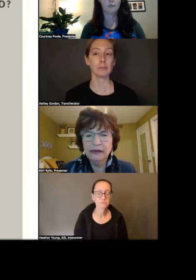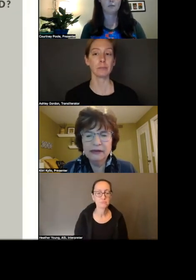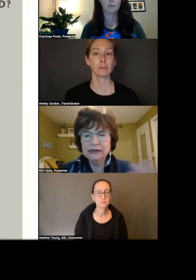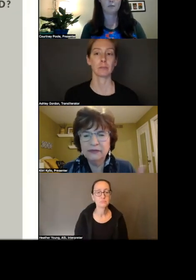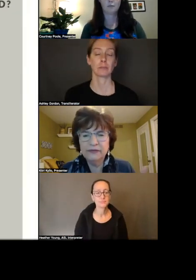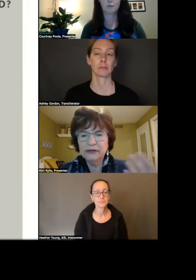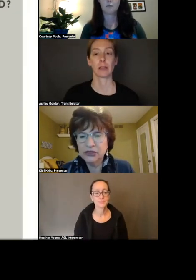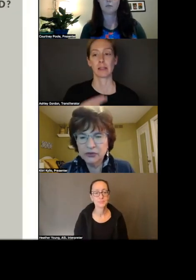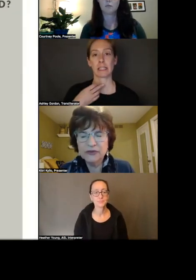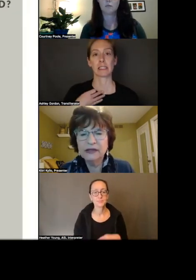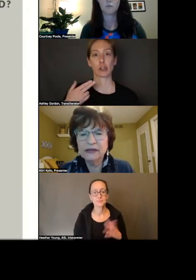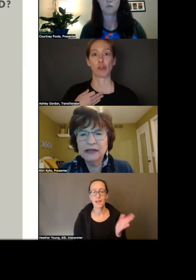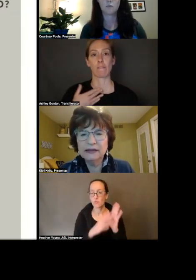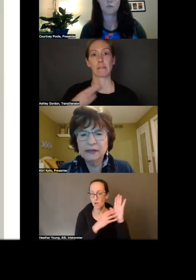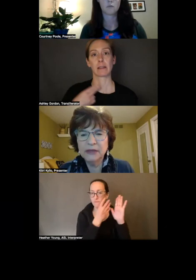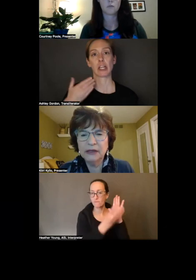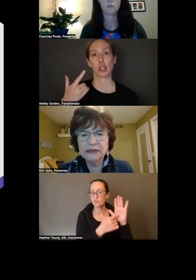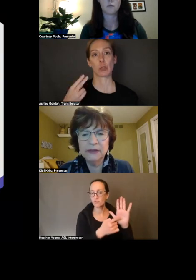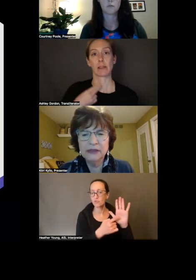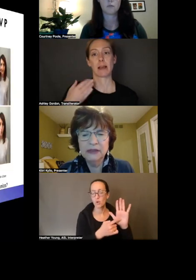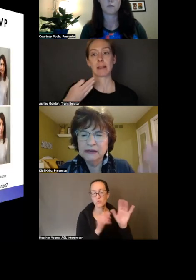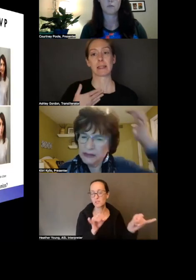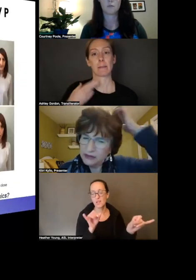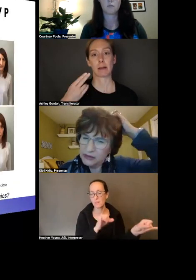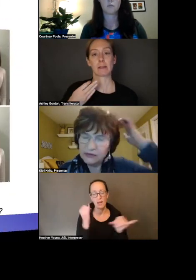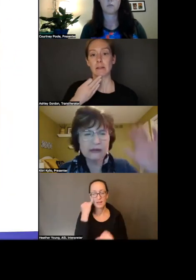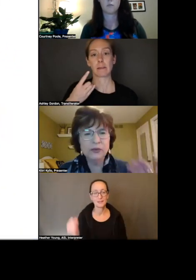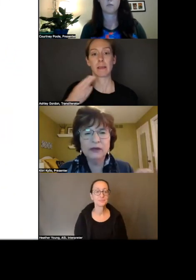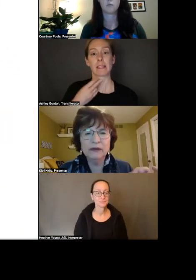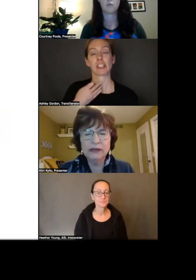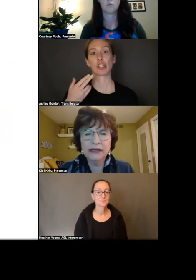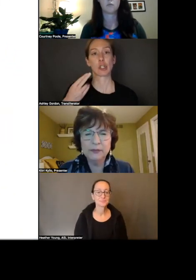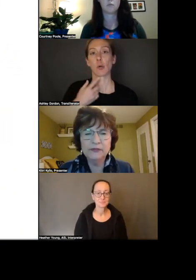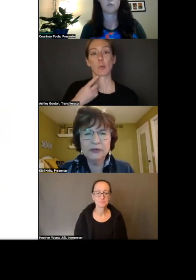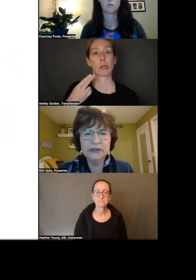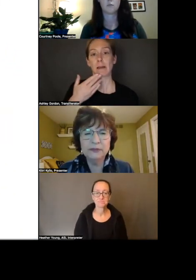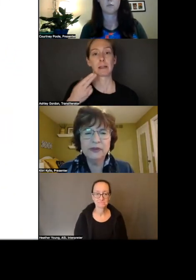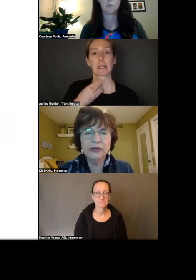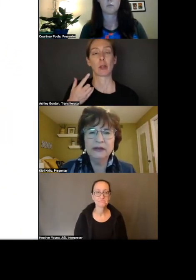And this is a graphic that shows that same concept. This is just a quick visual example that,